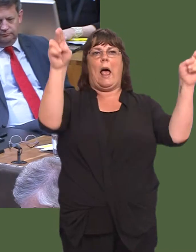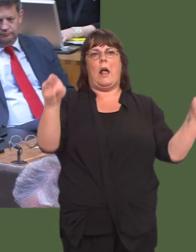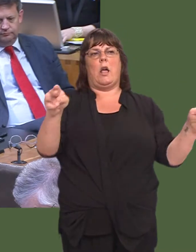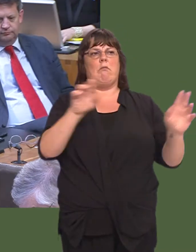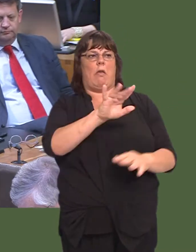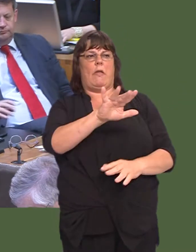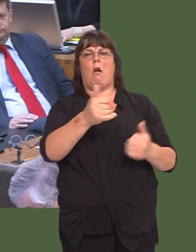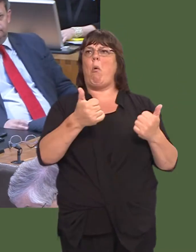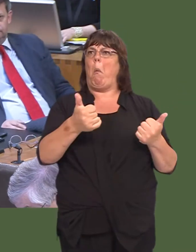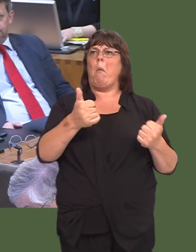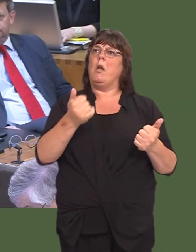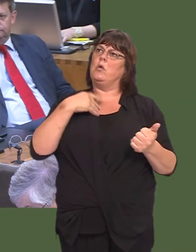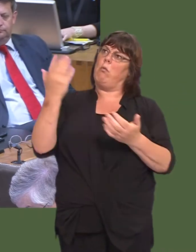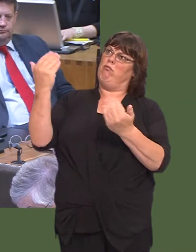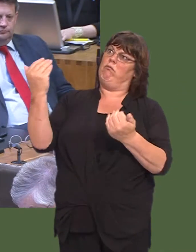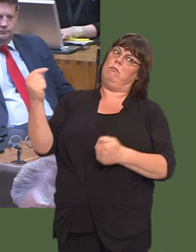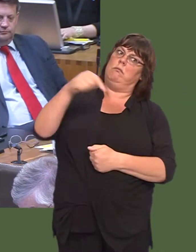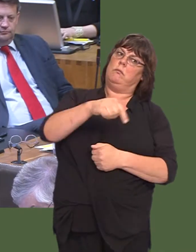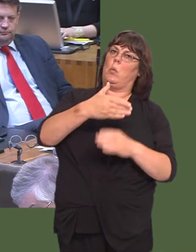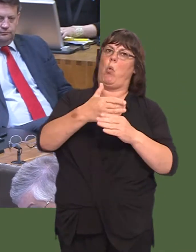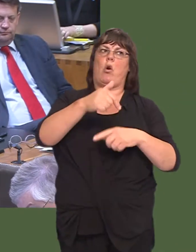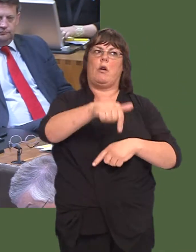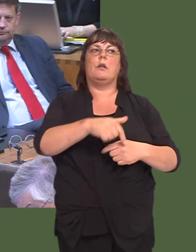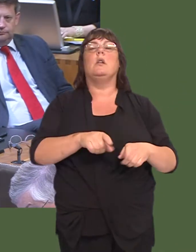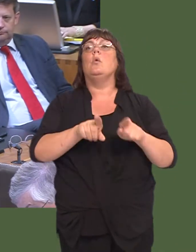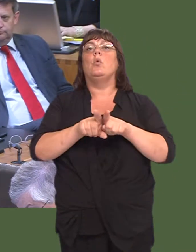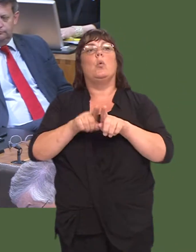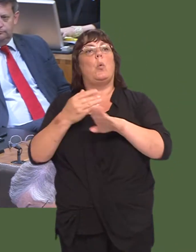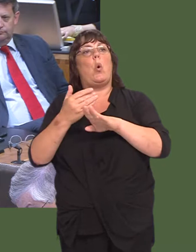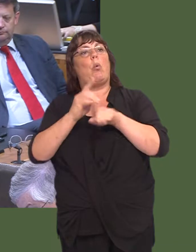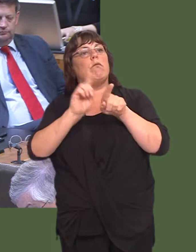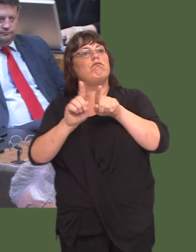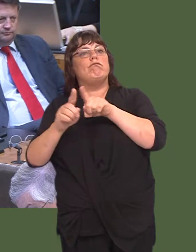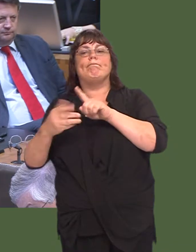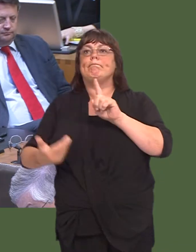very useful in terms of being able to attract them, and we work closely with all businesses